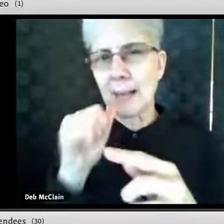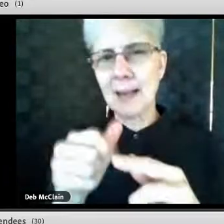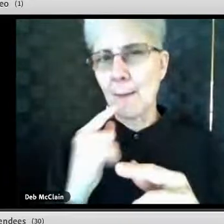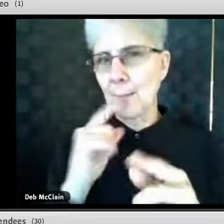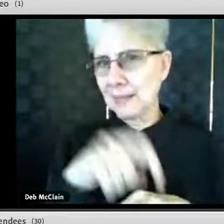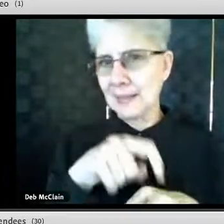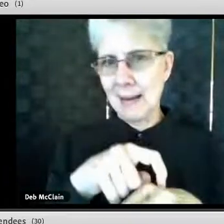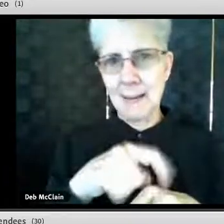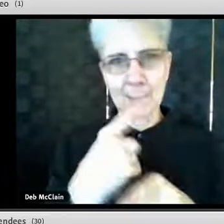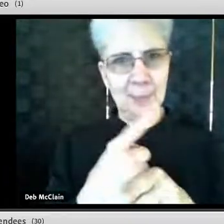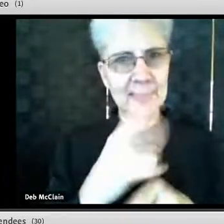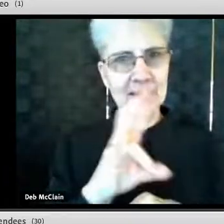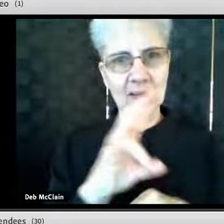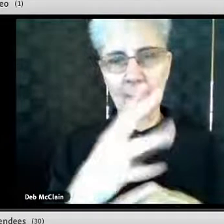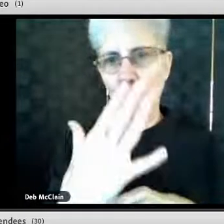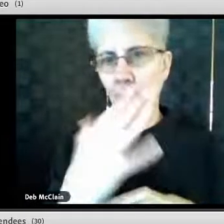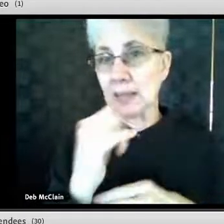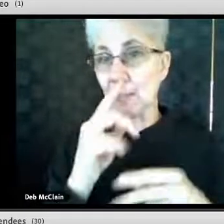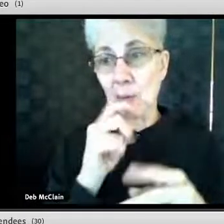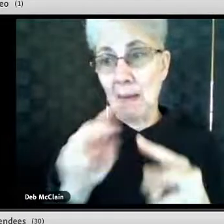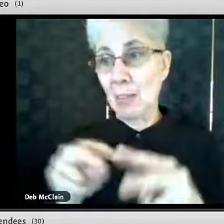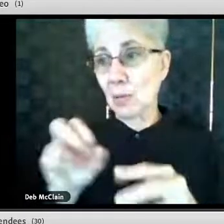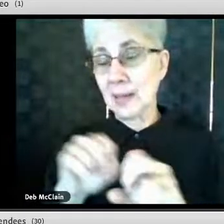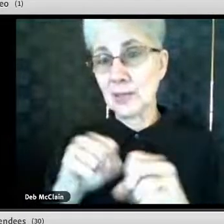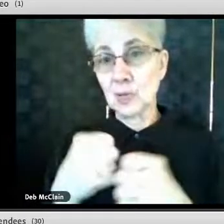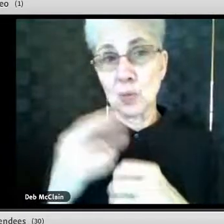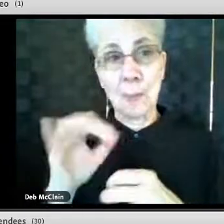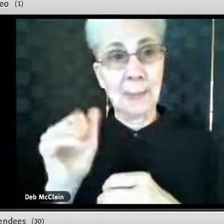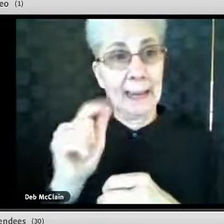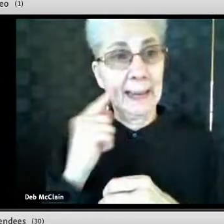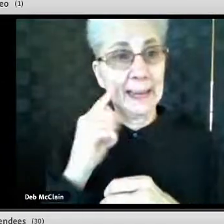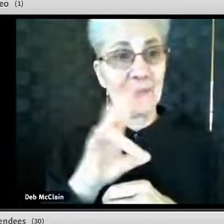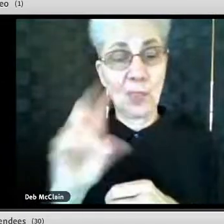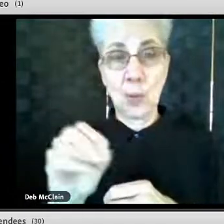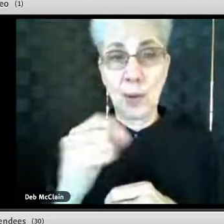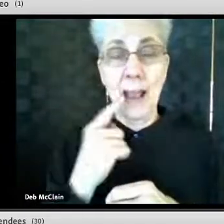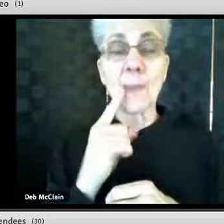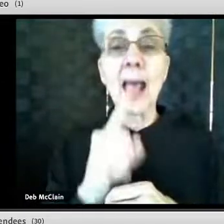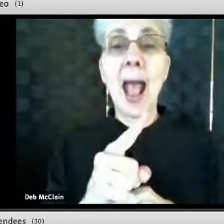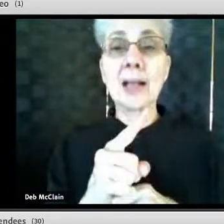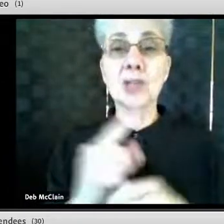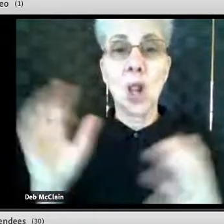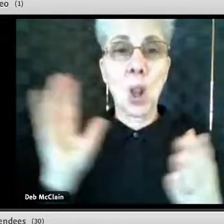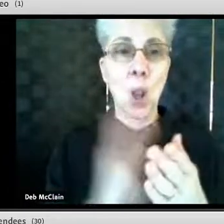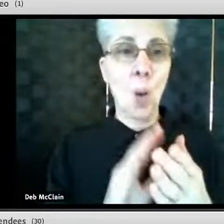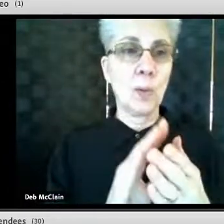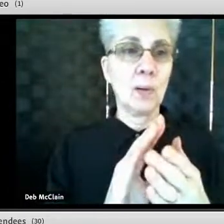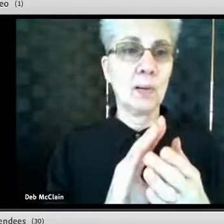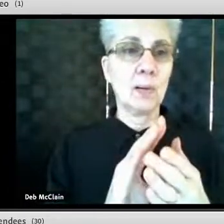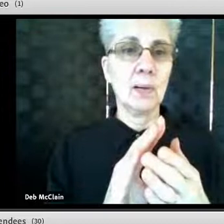that would not be the time because other people are not looking at social media at 7:30 that I would actually lower my engagement